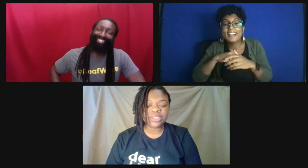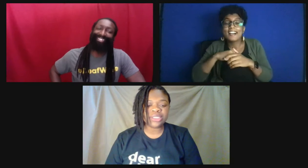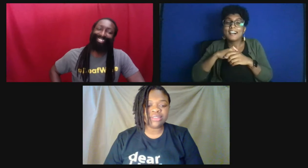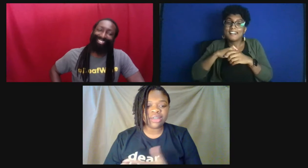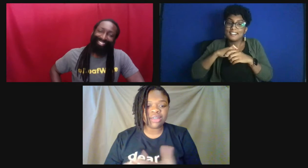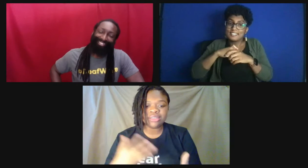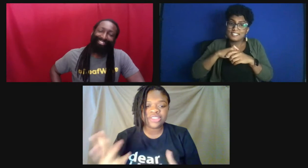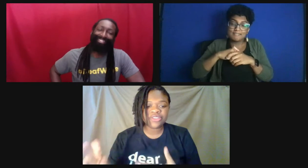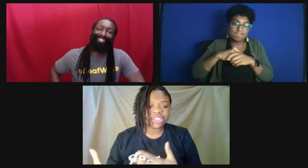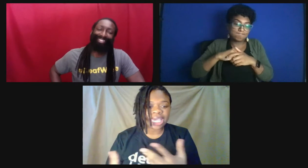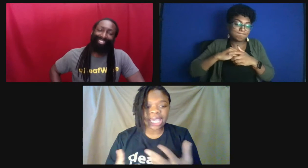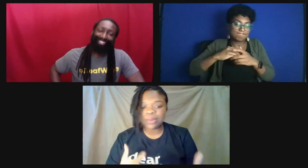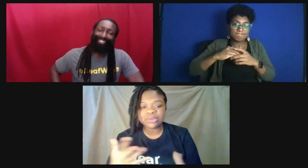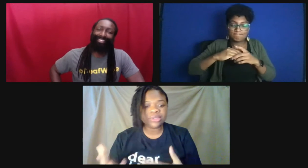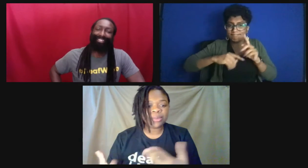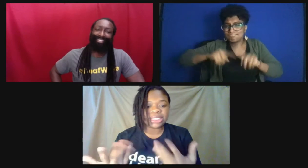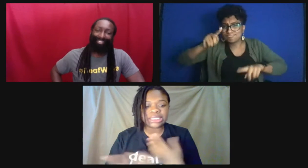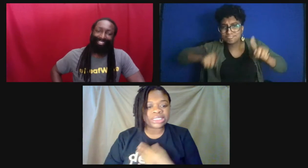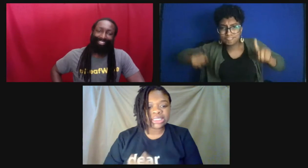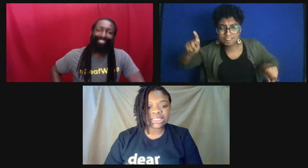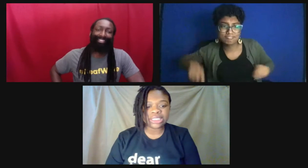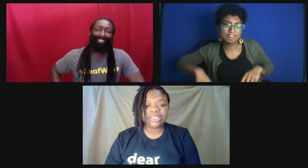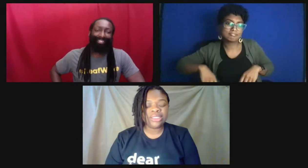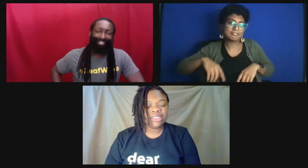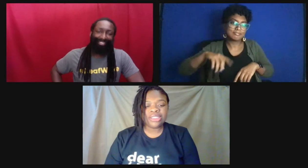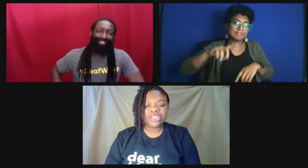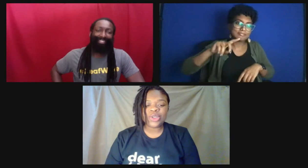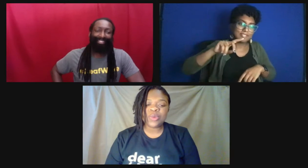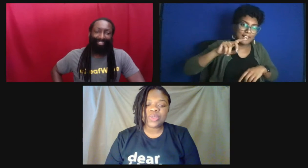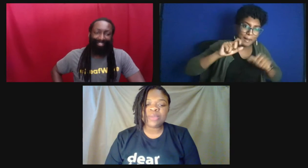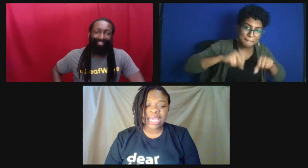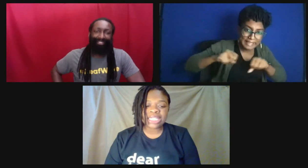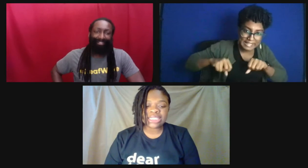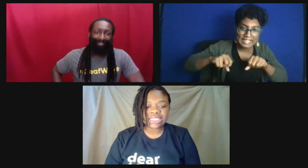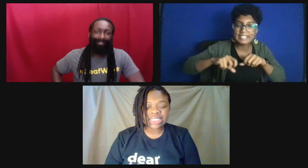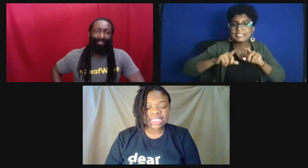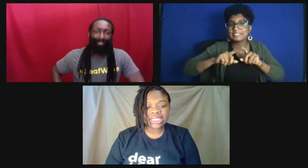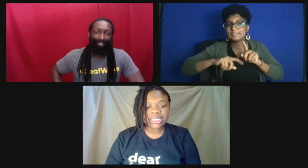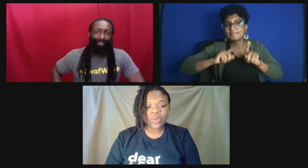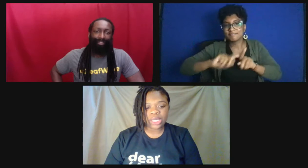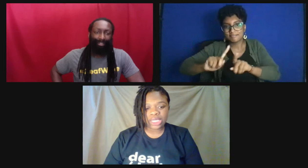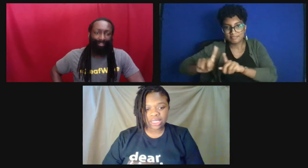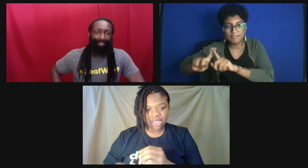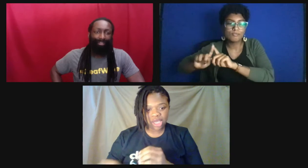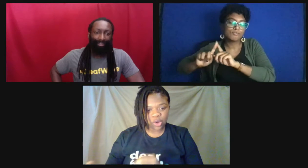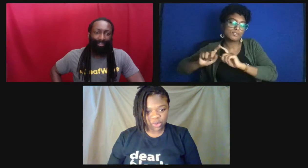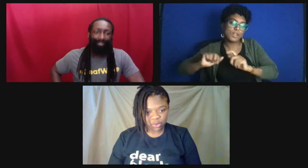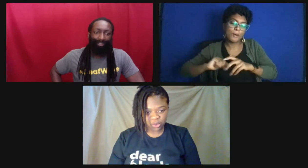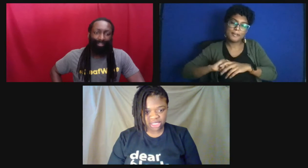people with differently abled abilities and so it was amazing to see when they go through